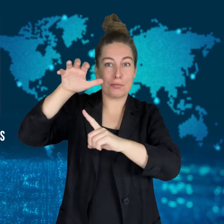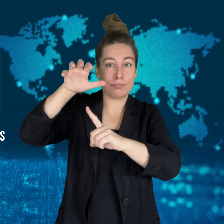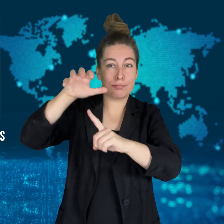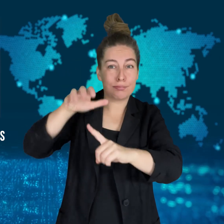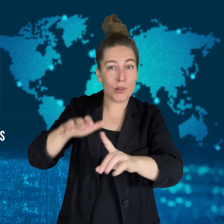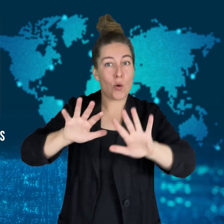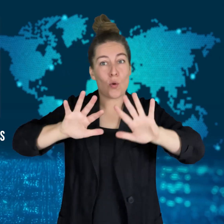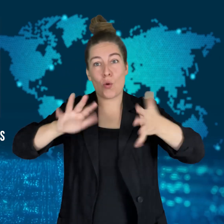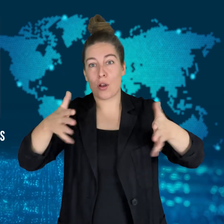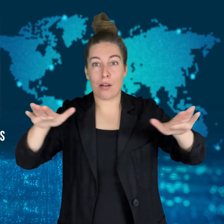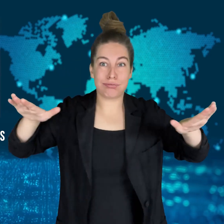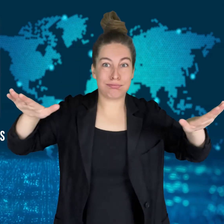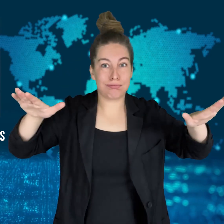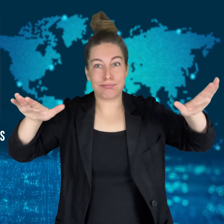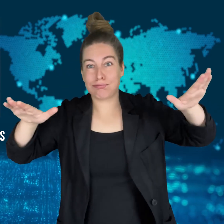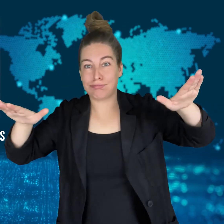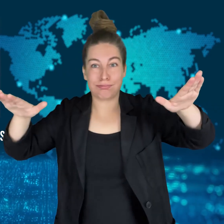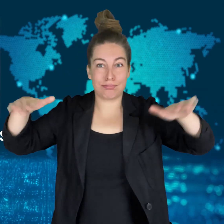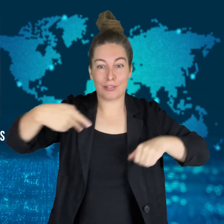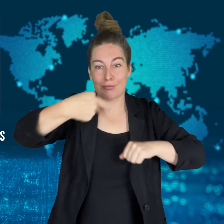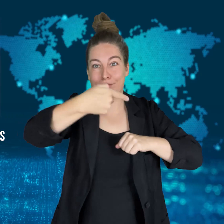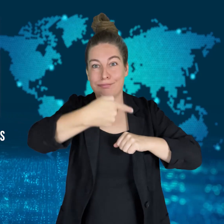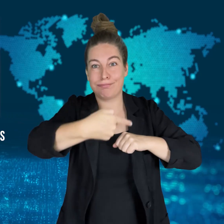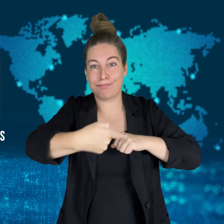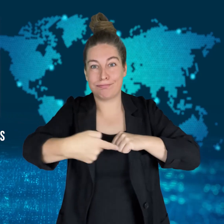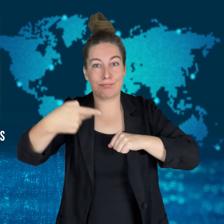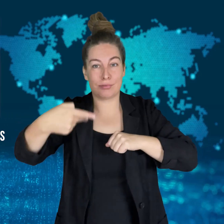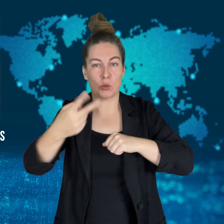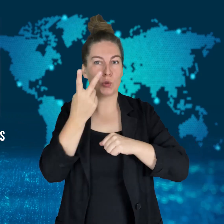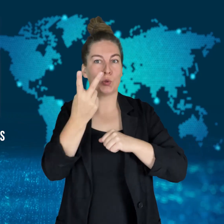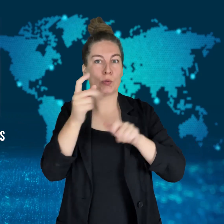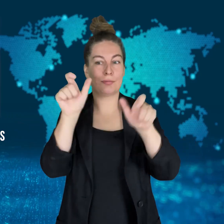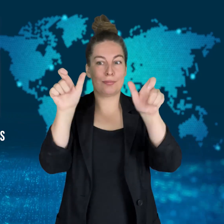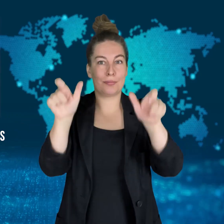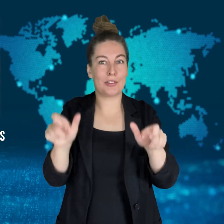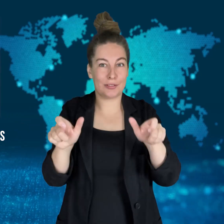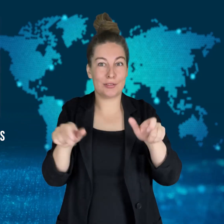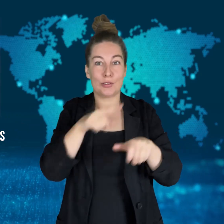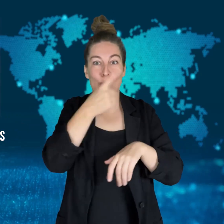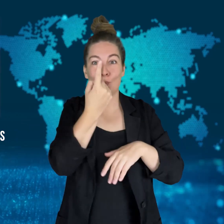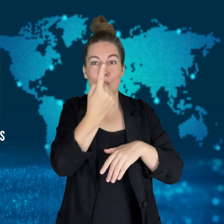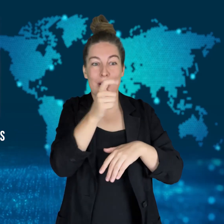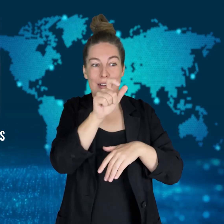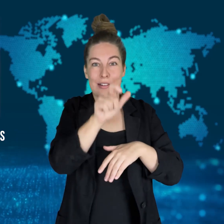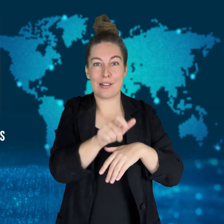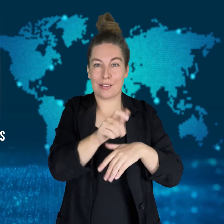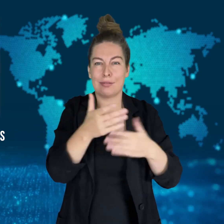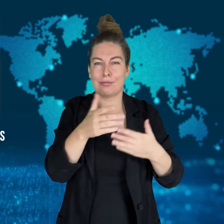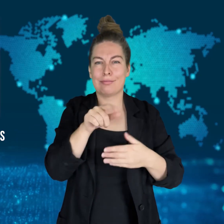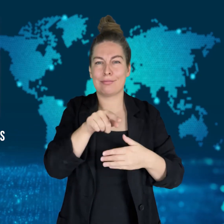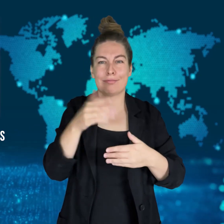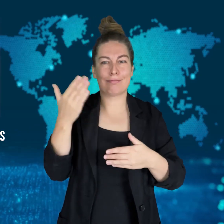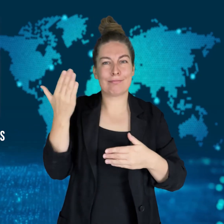The skydiver was hit by the plane's wing.